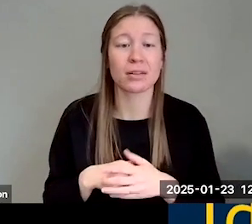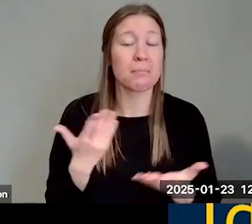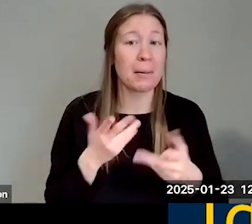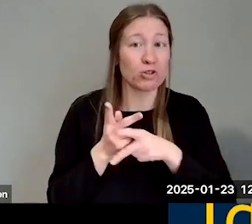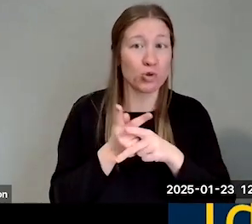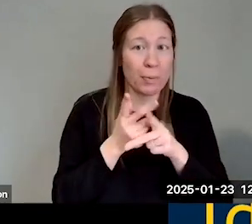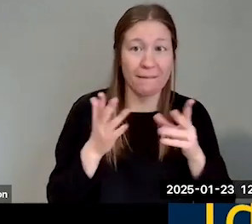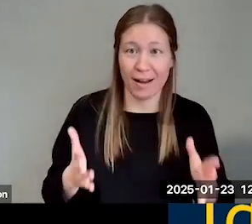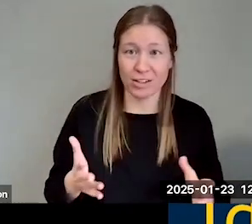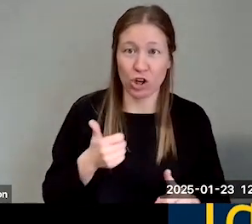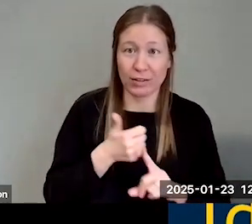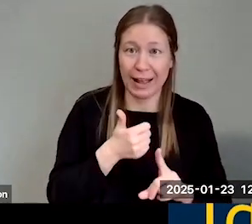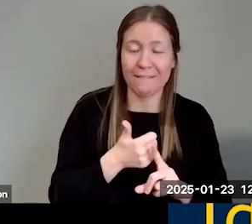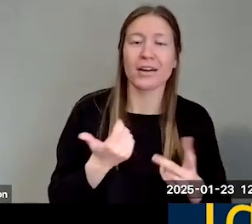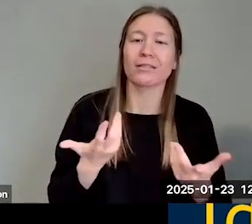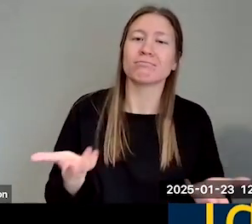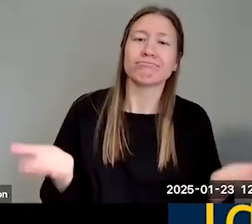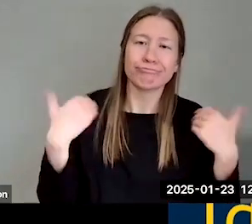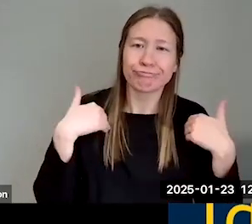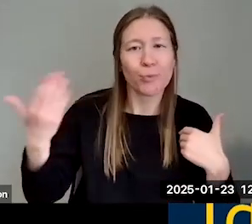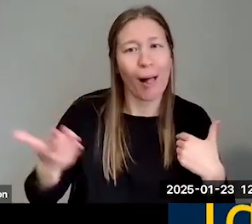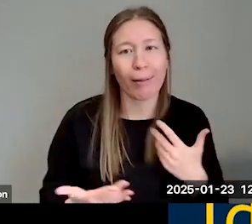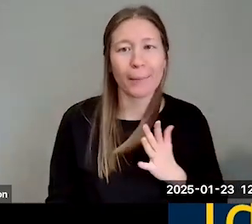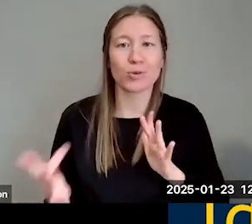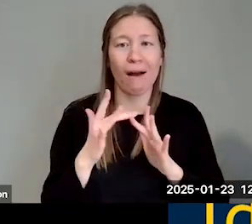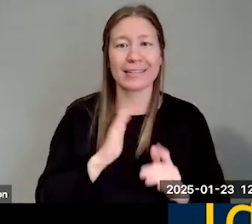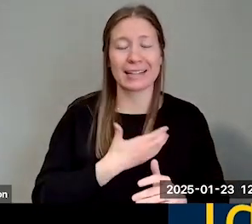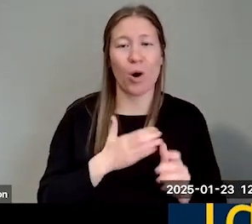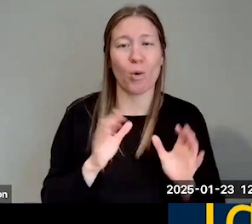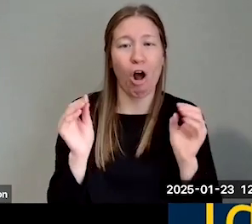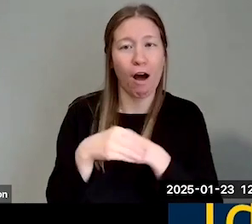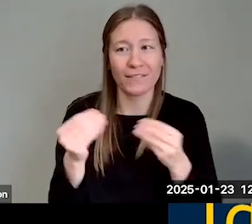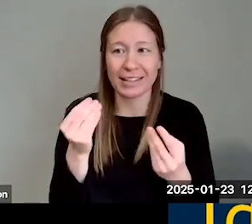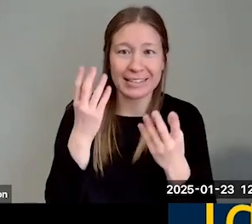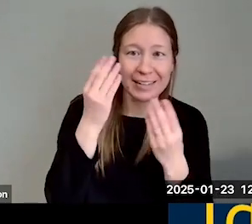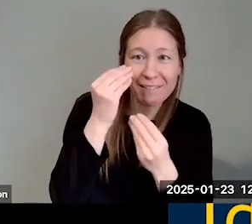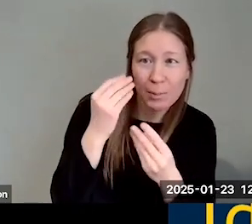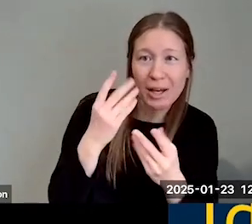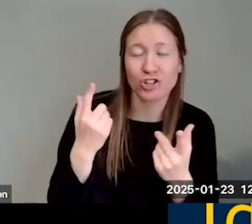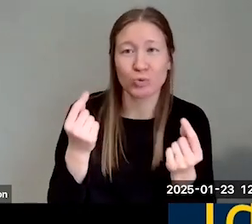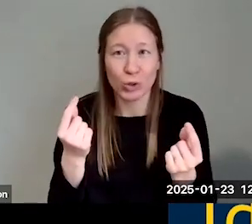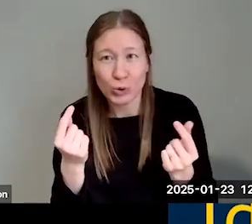and you're always welcome to reach out to our office for information about what those processes and procedures look like.